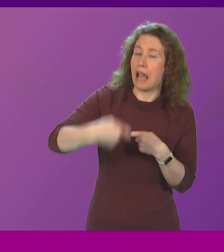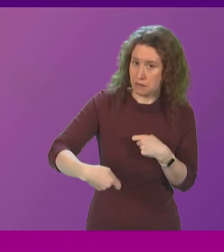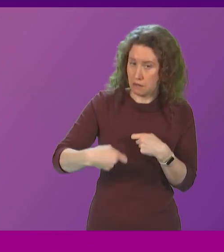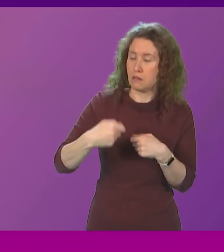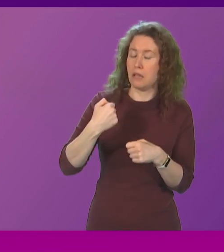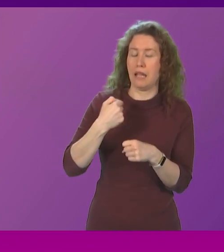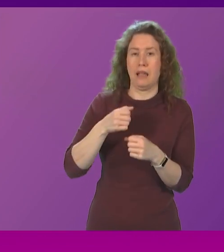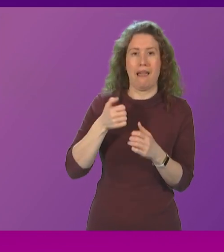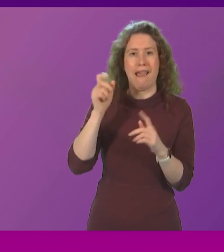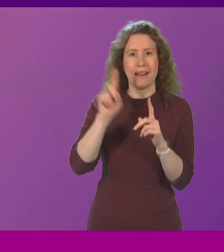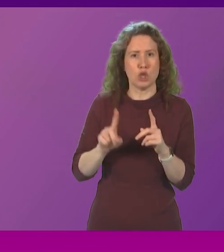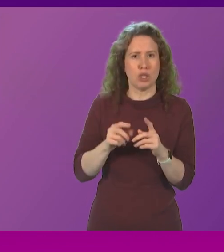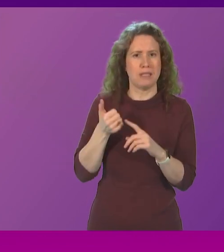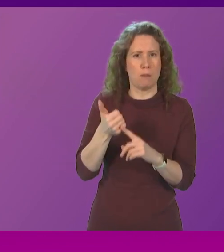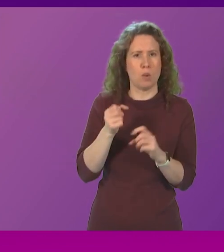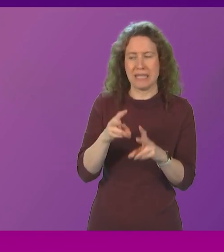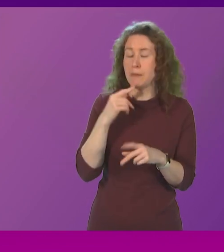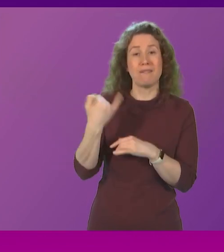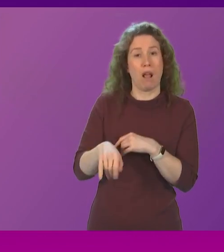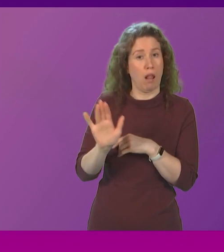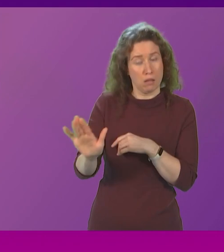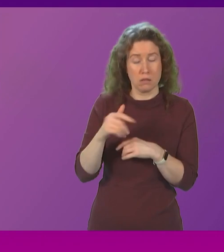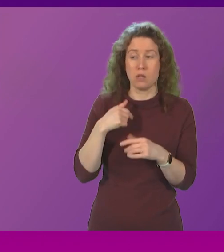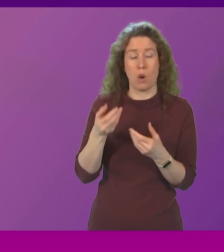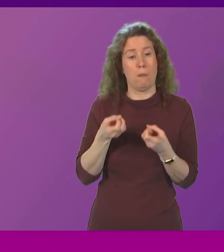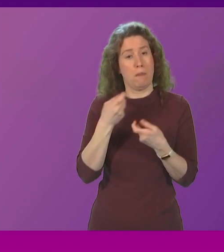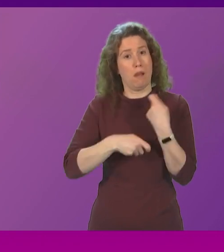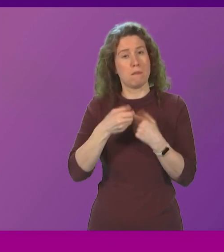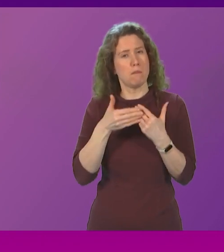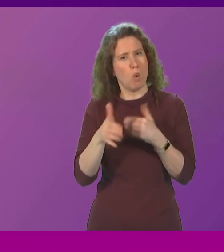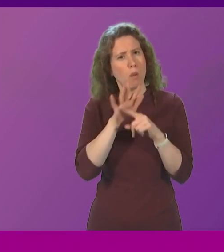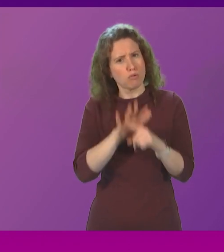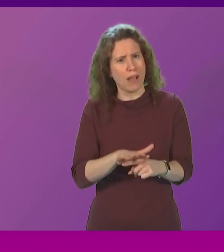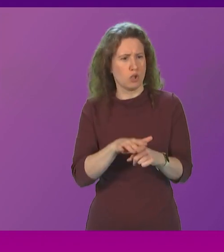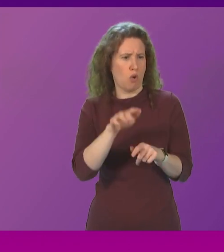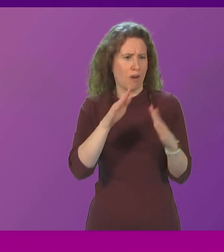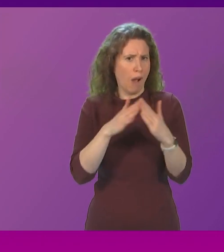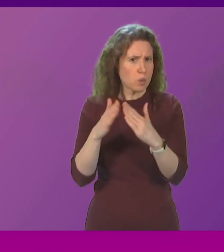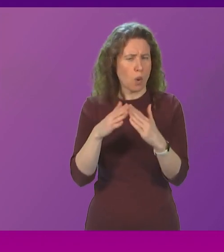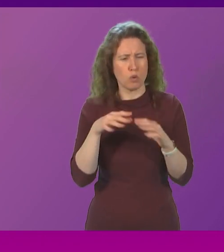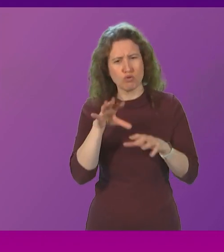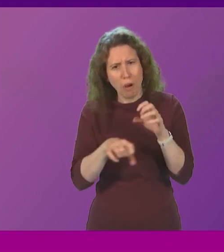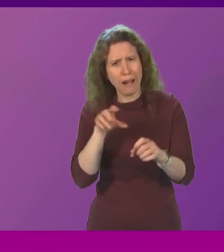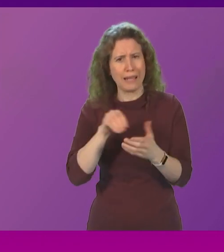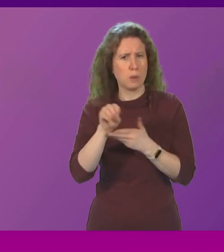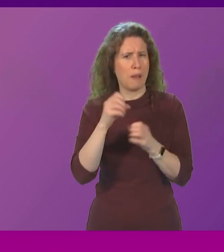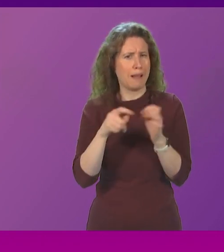failed to deliver and, in doing so, has placed more pressure on vulnerable households that are struggling to pay their bills and heat their homes.